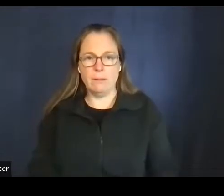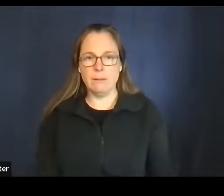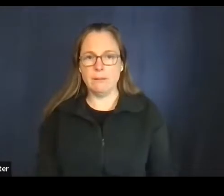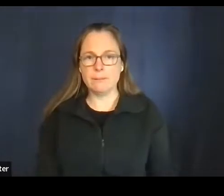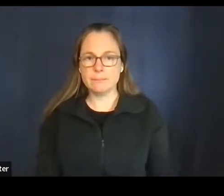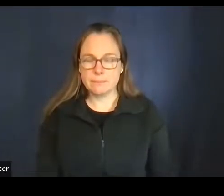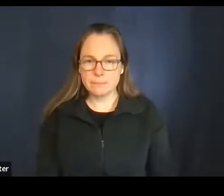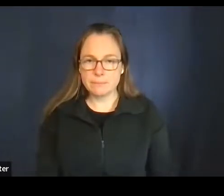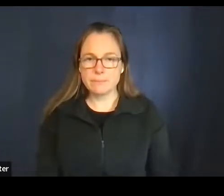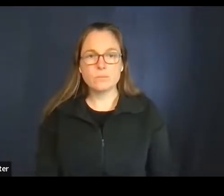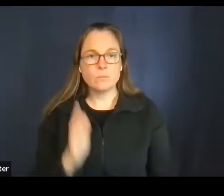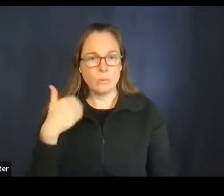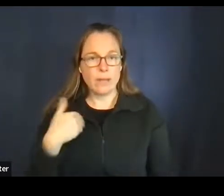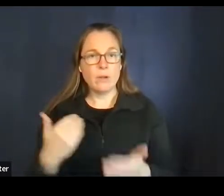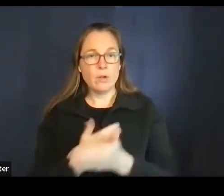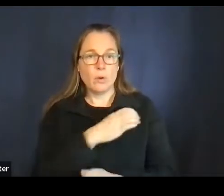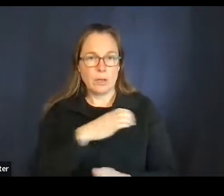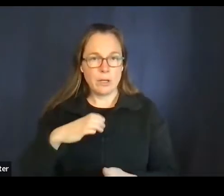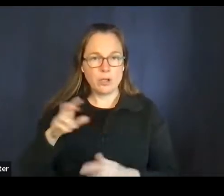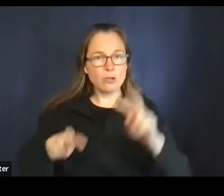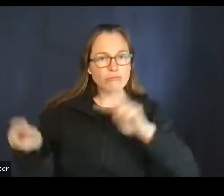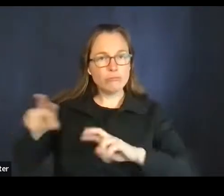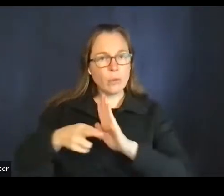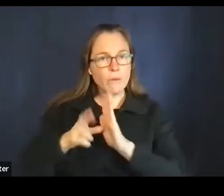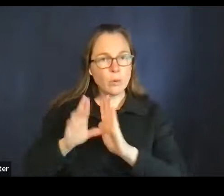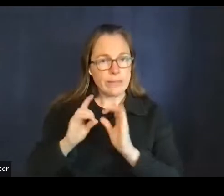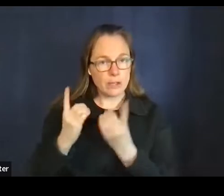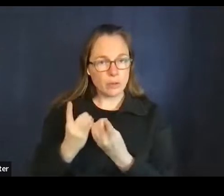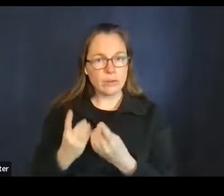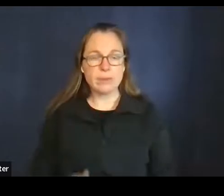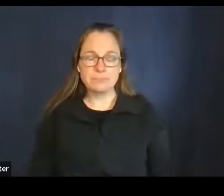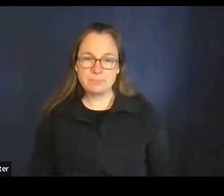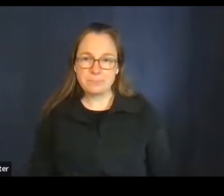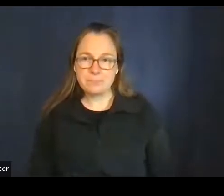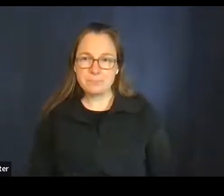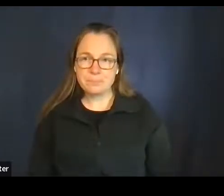place to look at districts and review them. Go ahead.